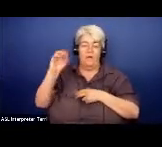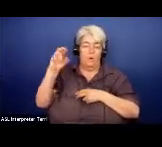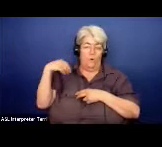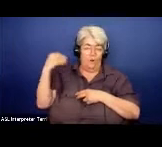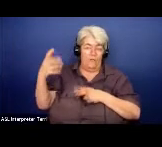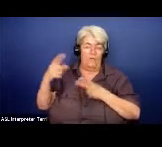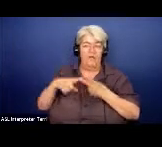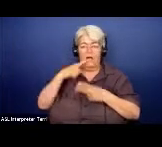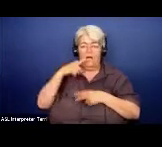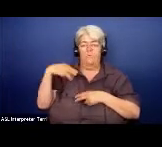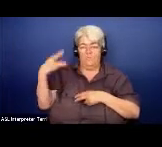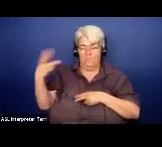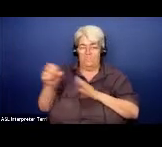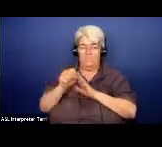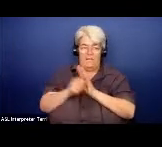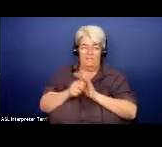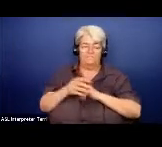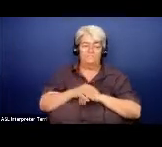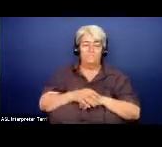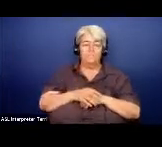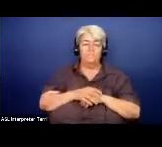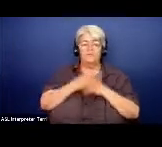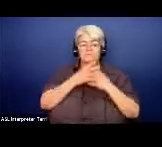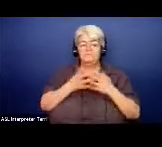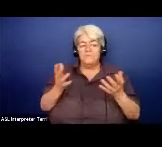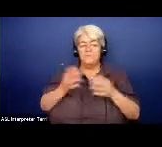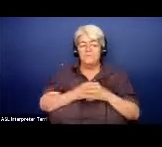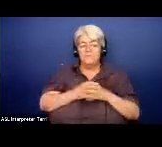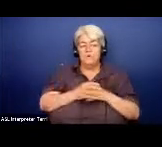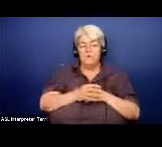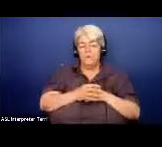The purpose of the work group